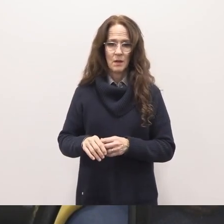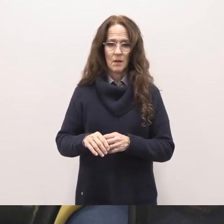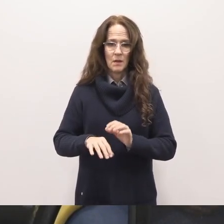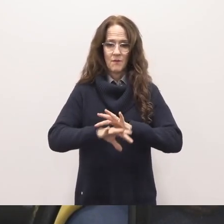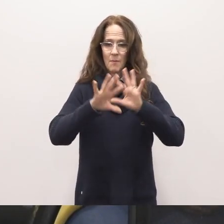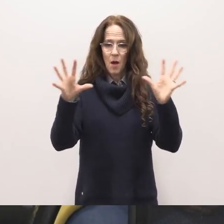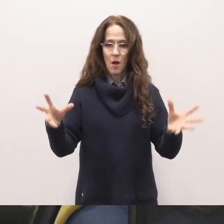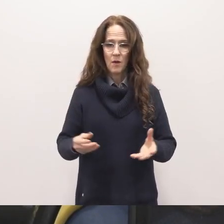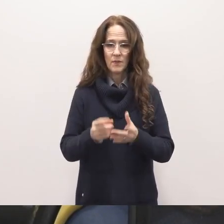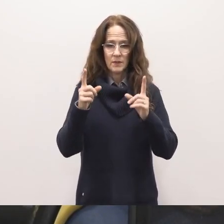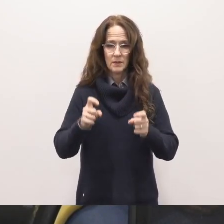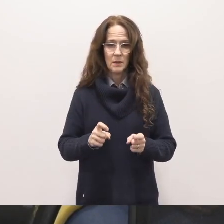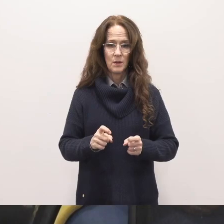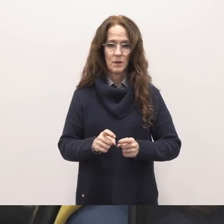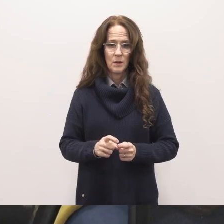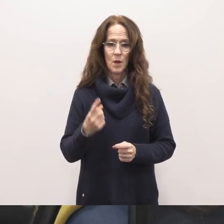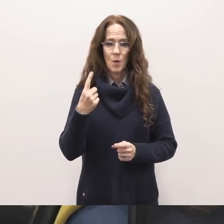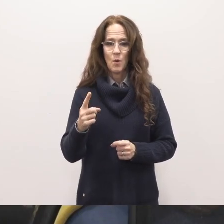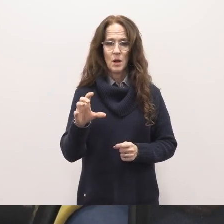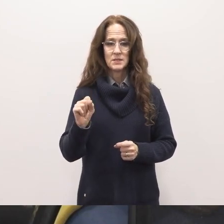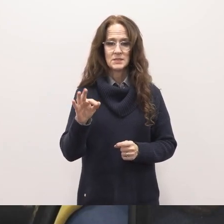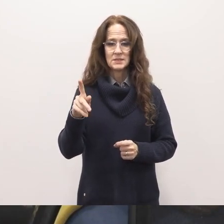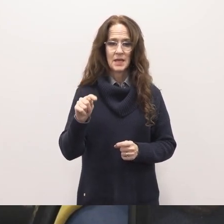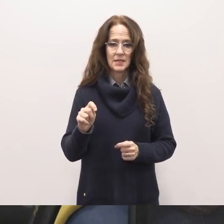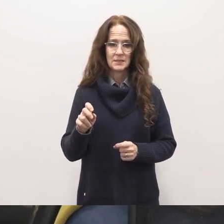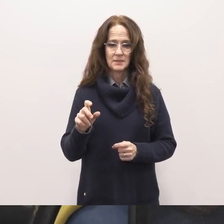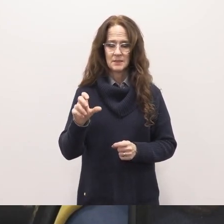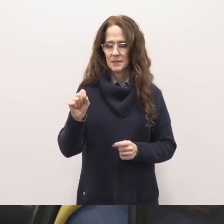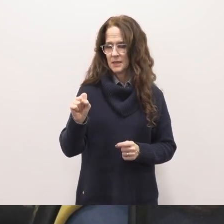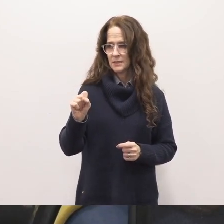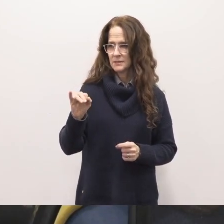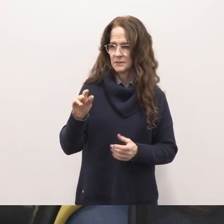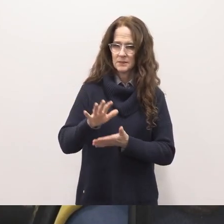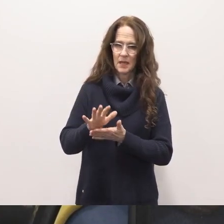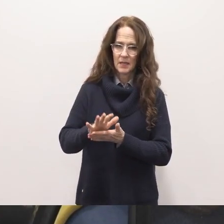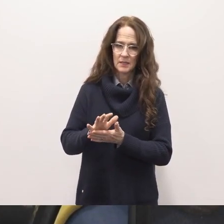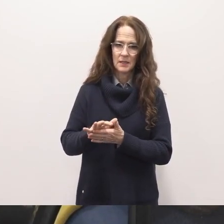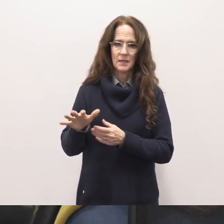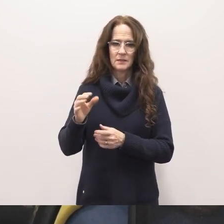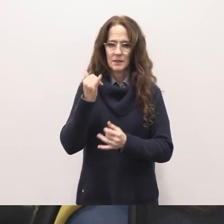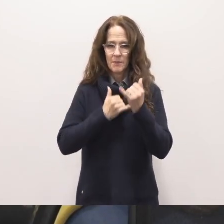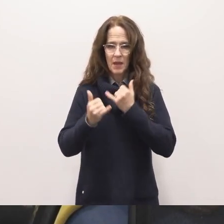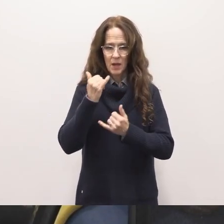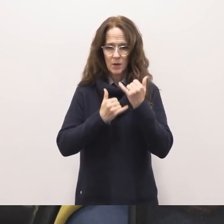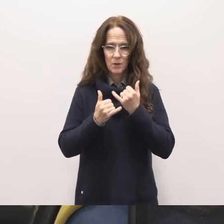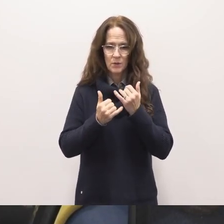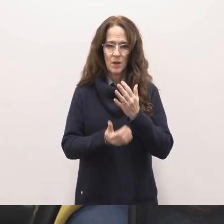we came up with one site that had some errors in the all-day absence code.